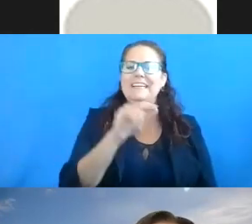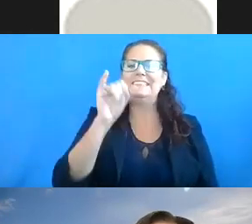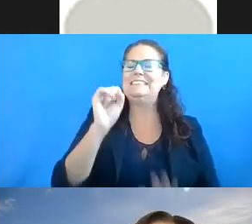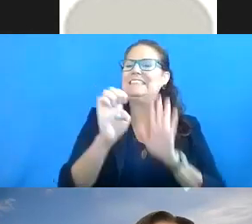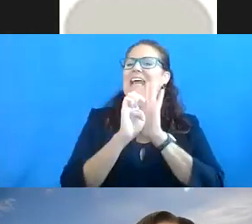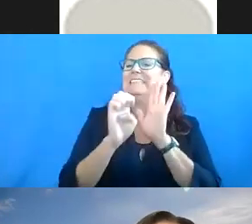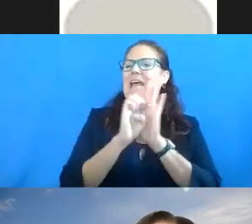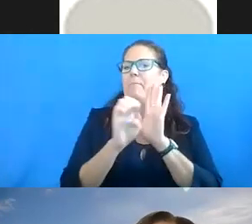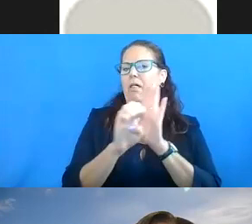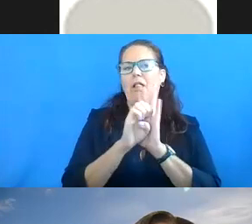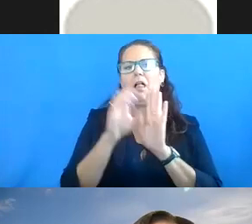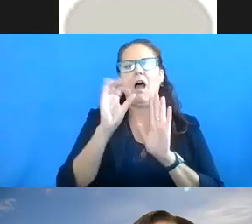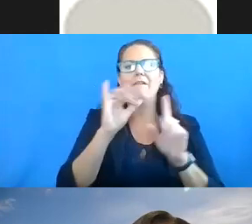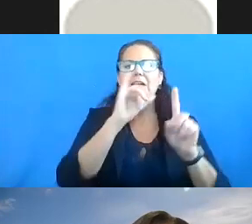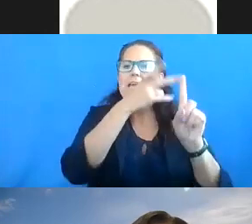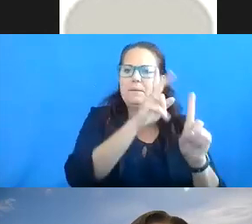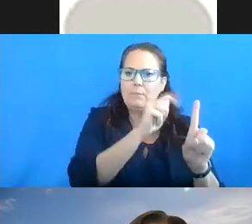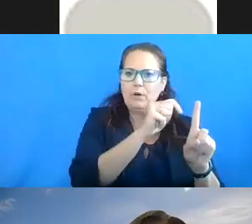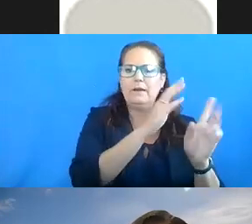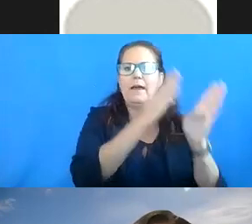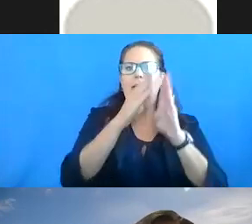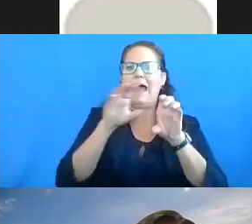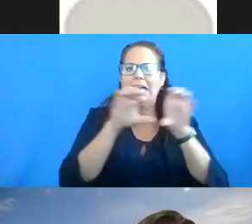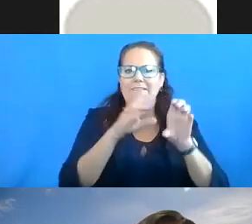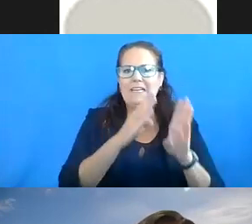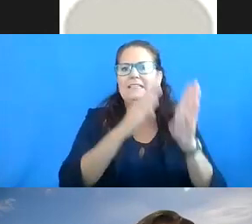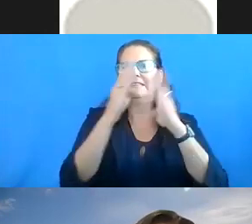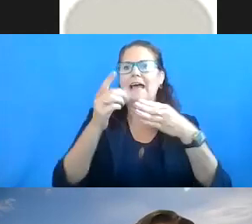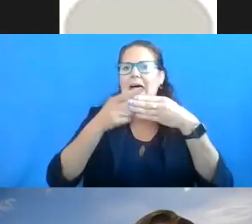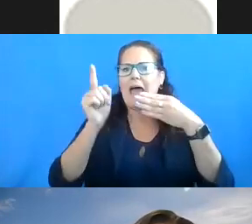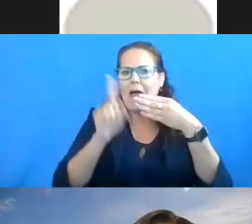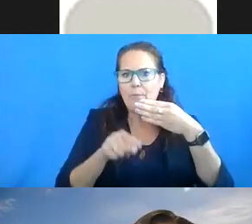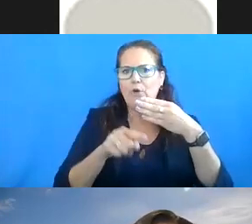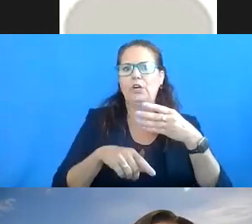an example of more inputs, more activities, more outputs, more outcomes. Not necessarily specific